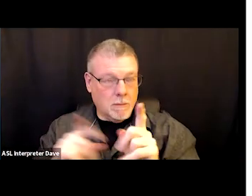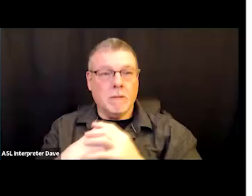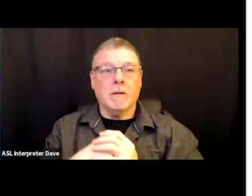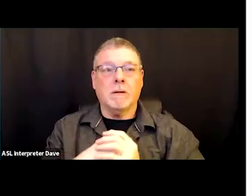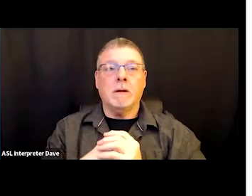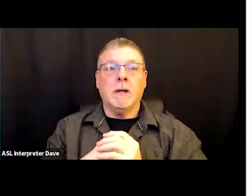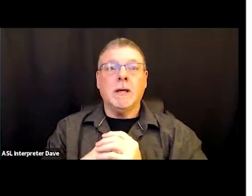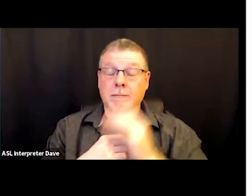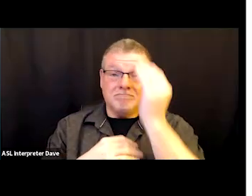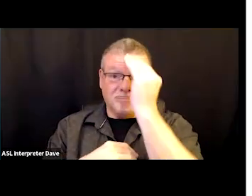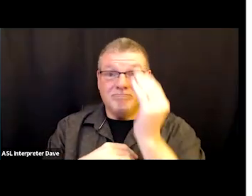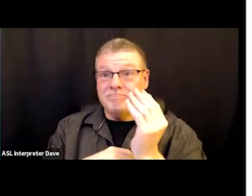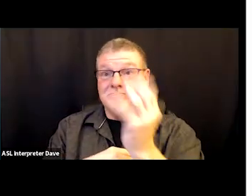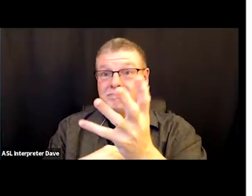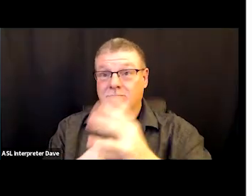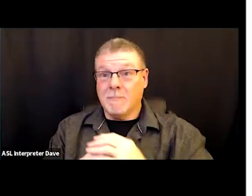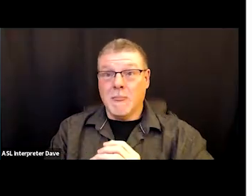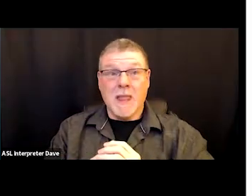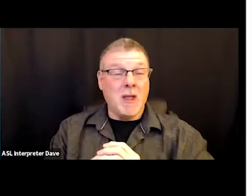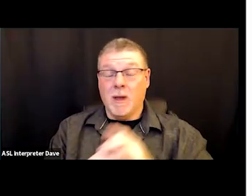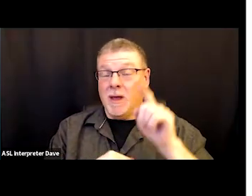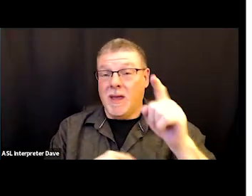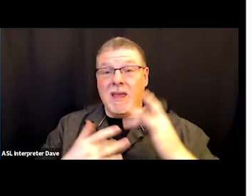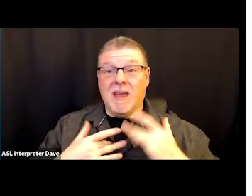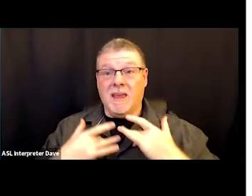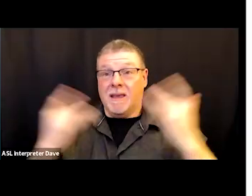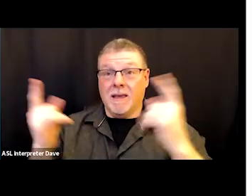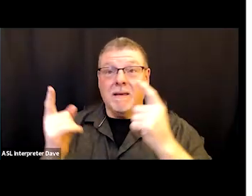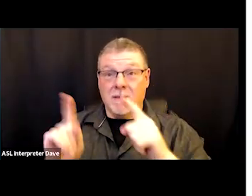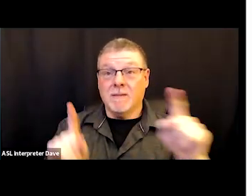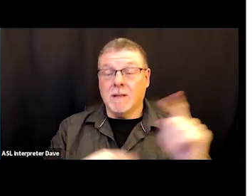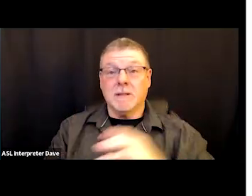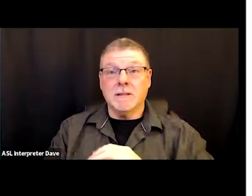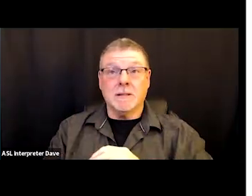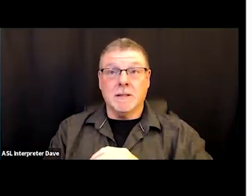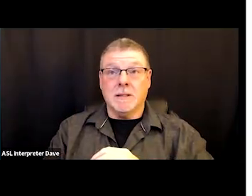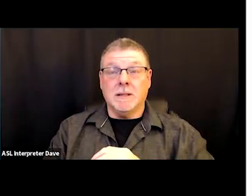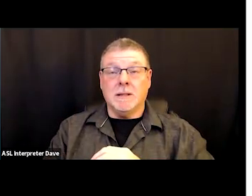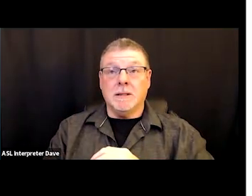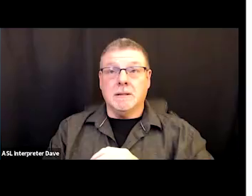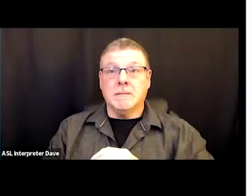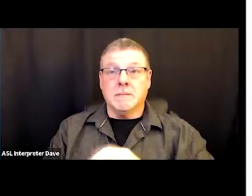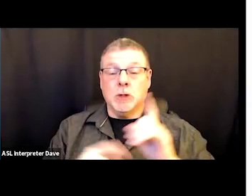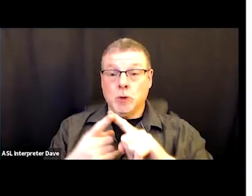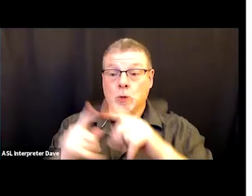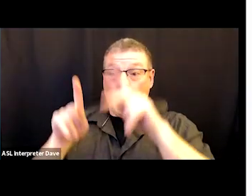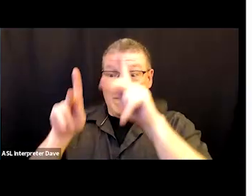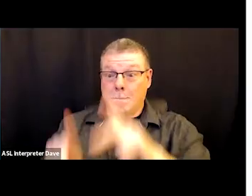I can tell you that these events are, at least to the individual's experience,